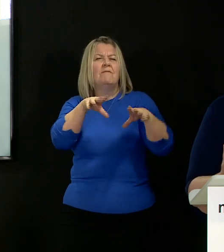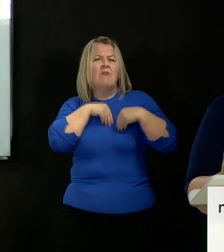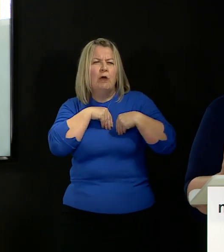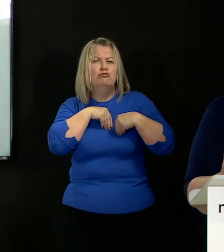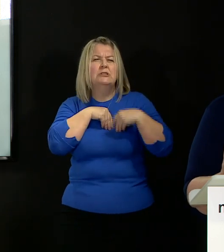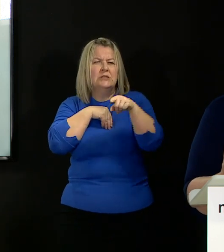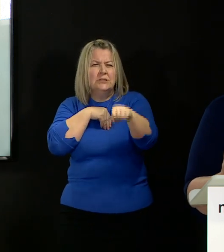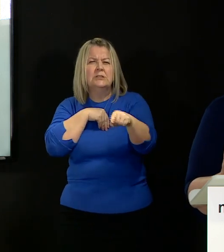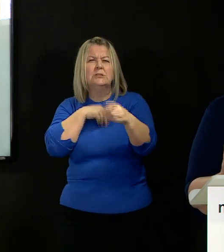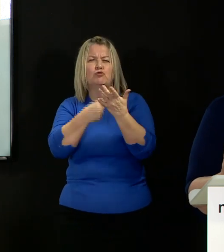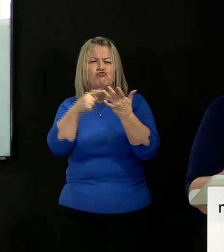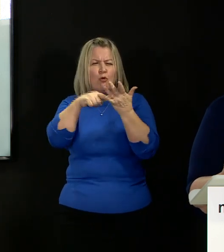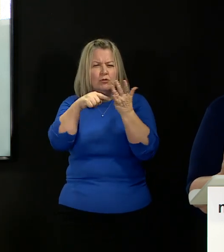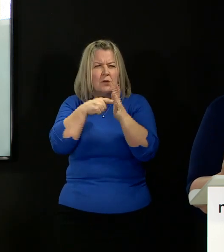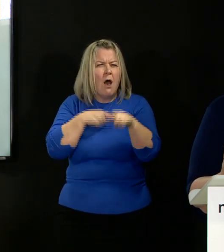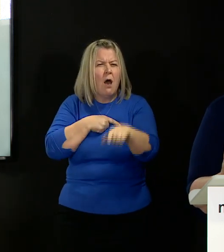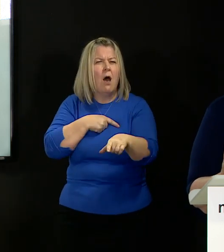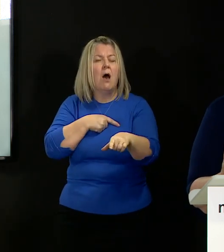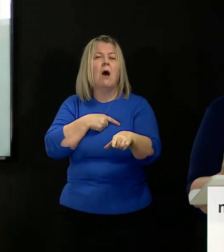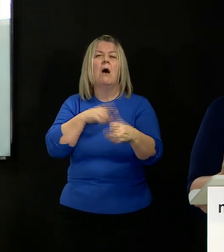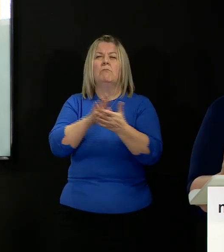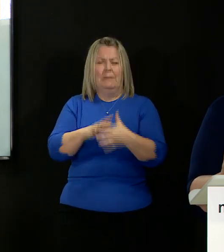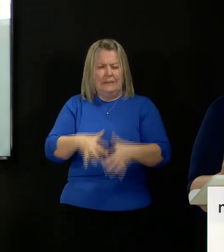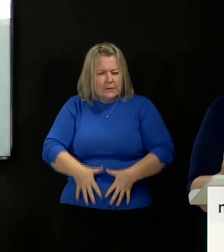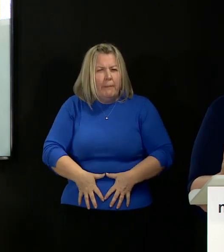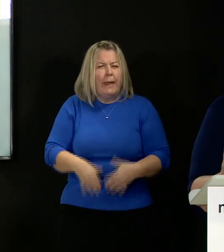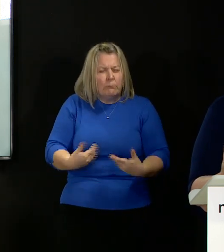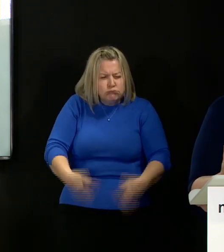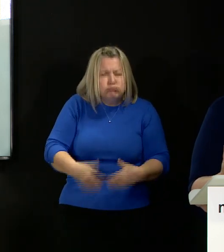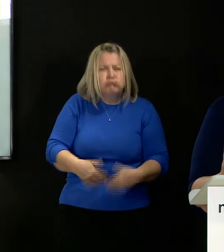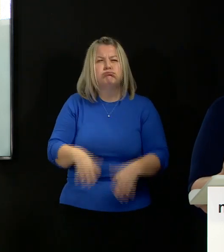distress in terms of gastrointestinal disease with with with young children